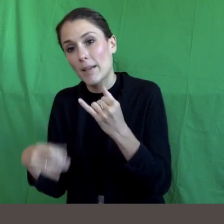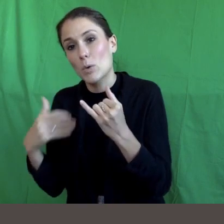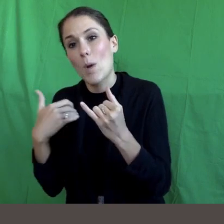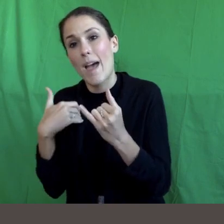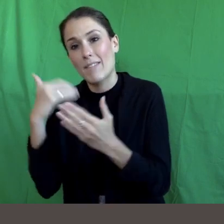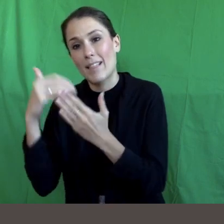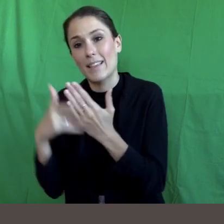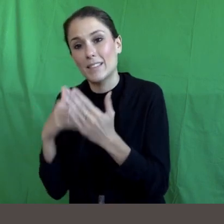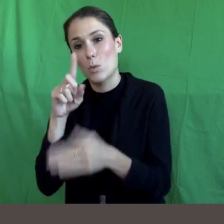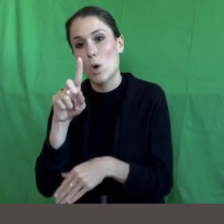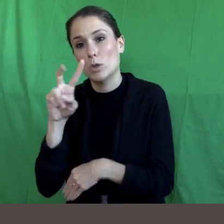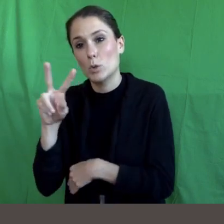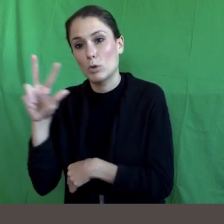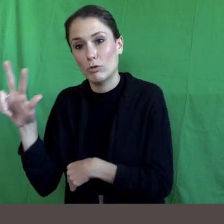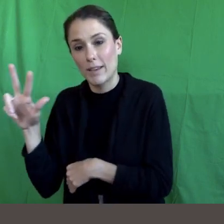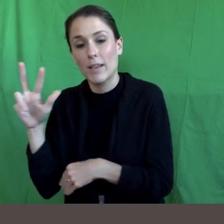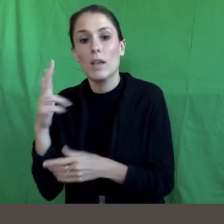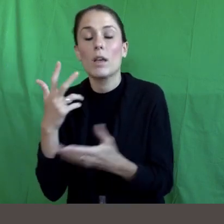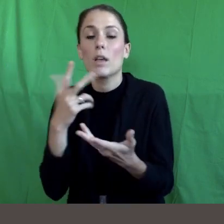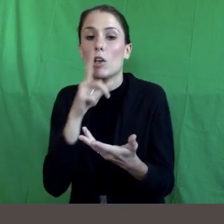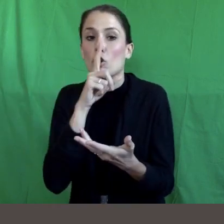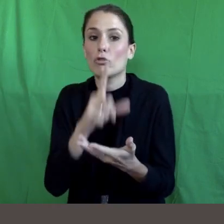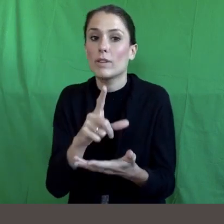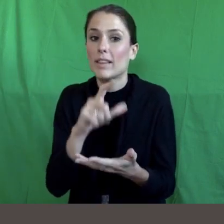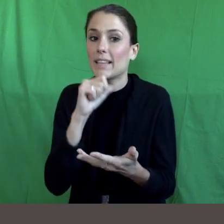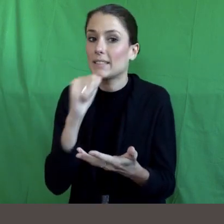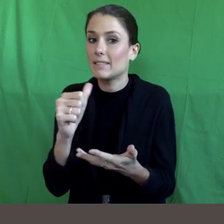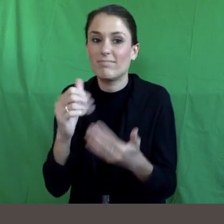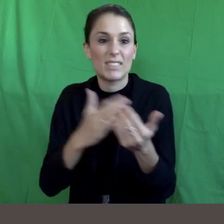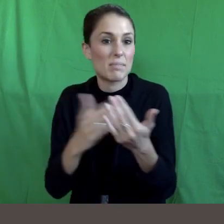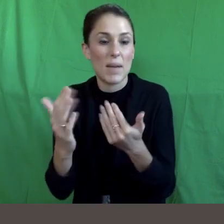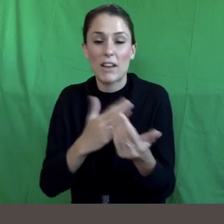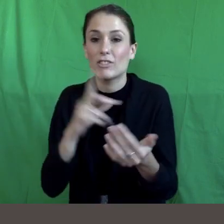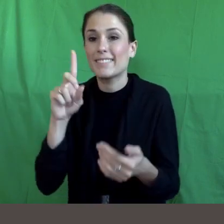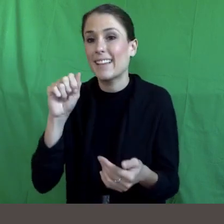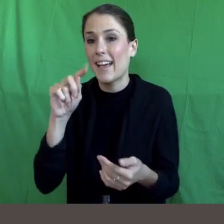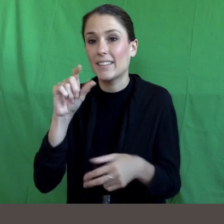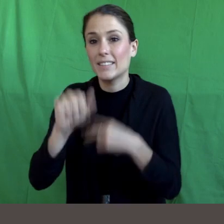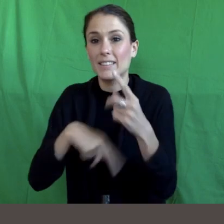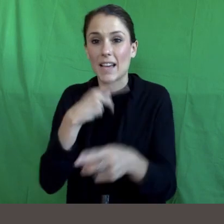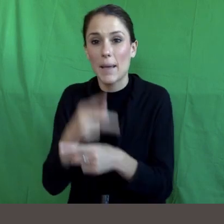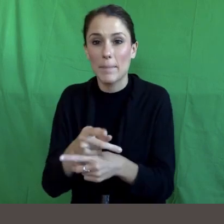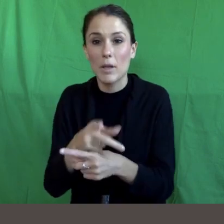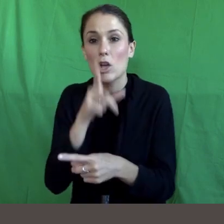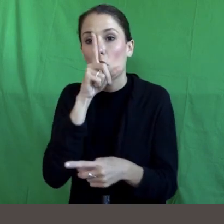We can see the outputs one, two, three and you can keep appending iterables there. So it really doesn't matter. The data type doesn't matter.